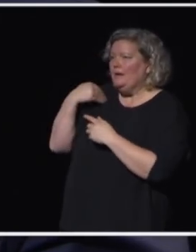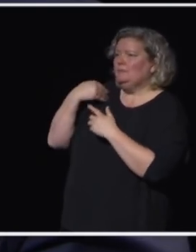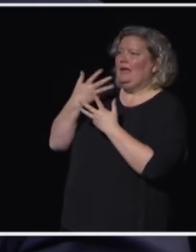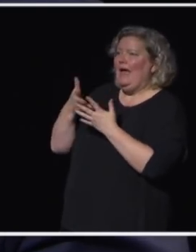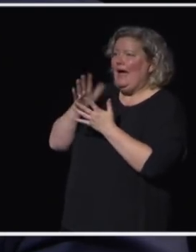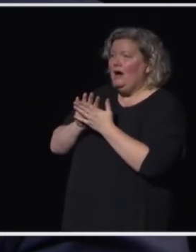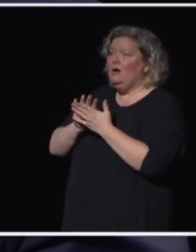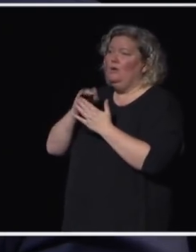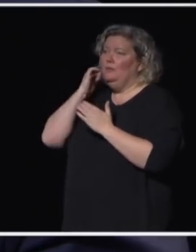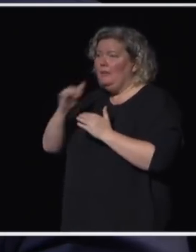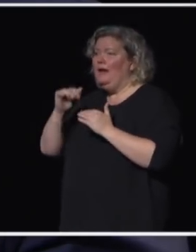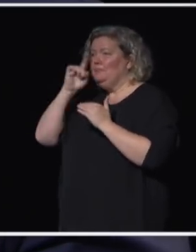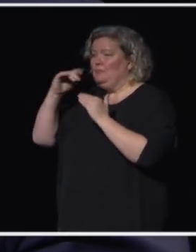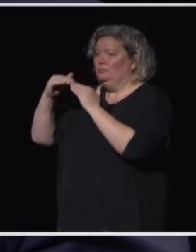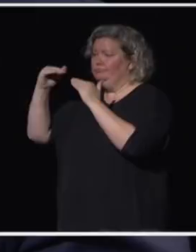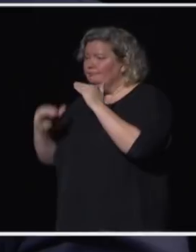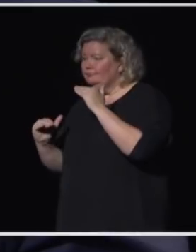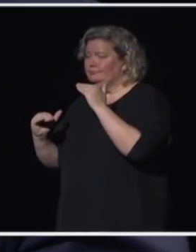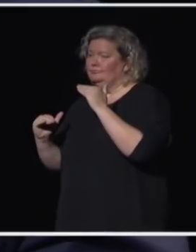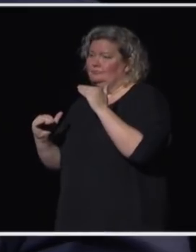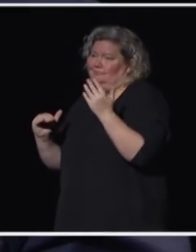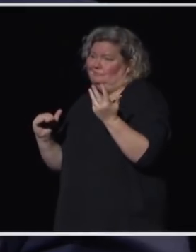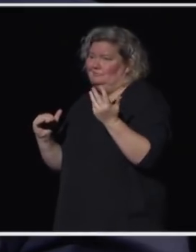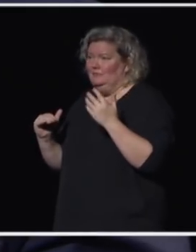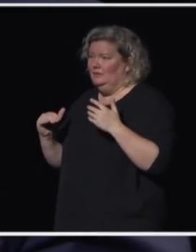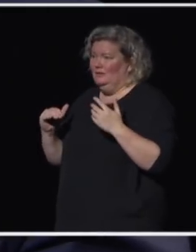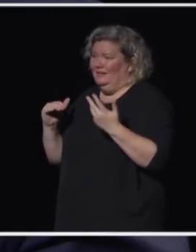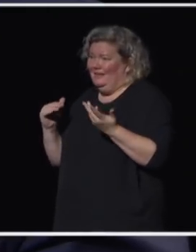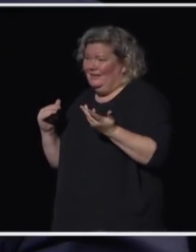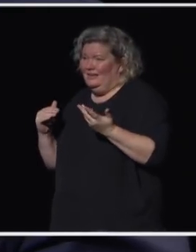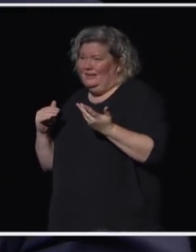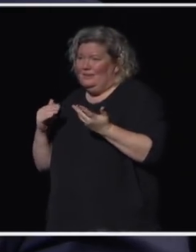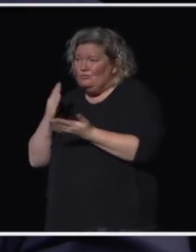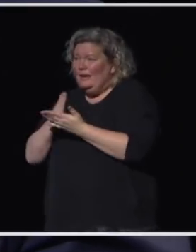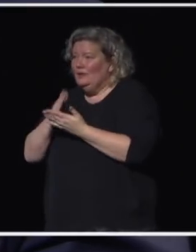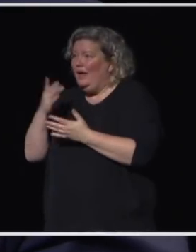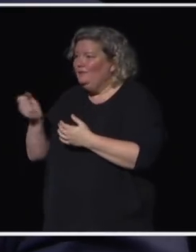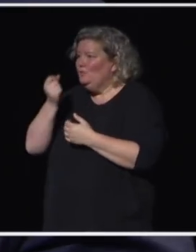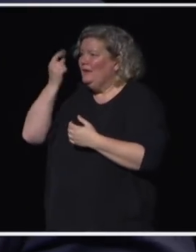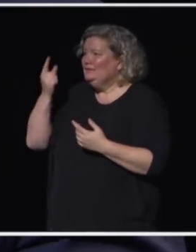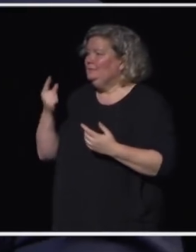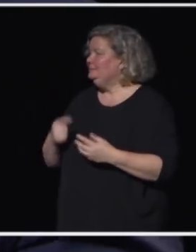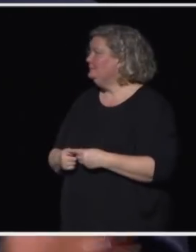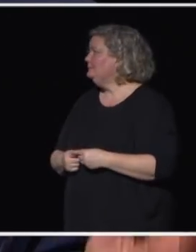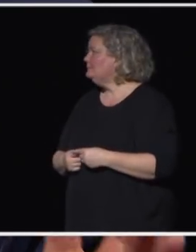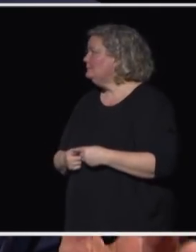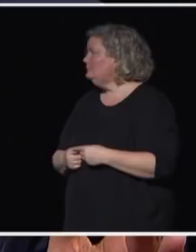Again, like, our laws to this very day stipulate -- I mean, you have to get this -- that if, and I am not exaggerating,